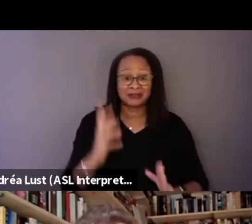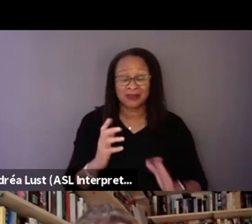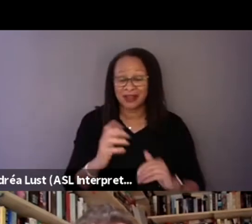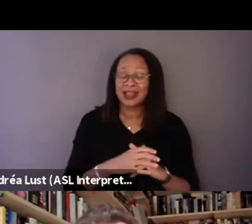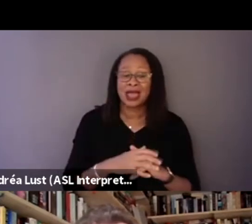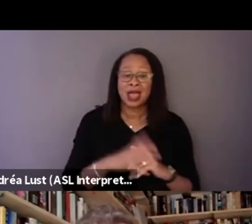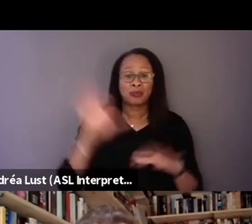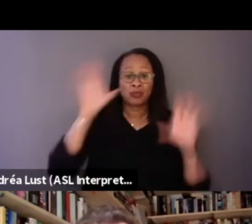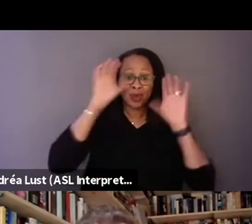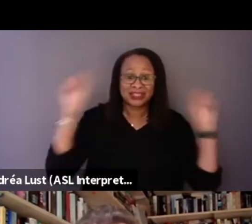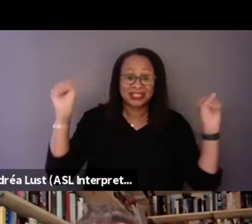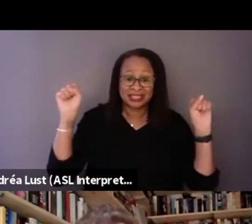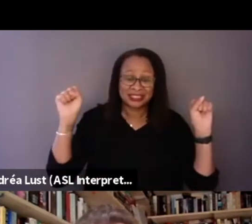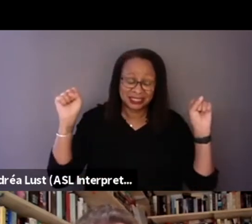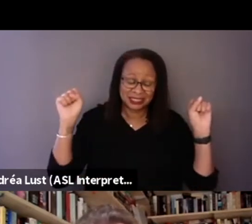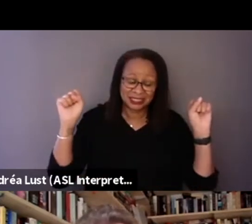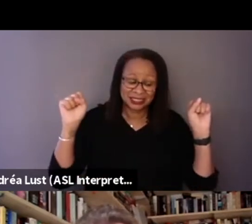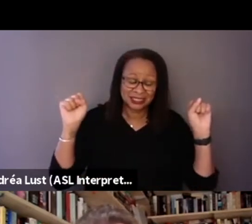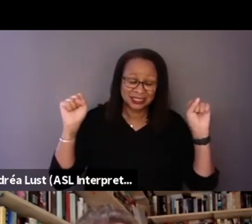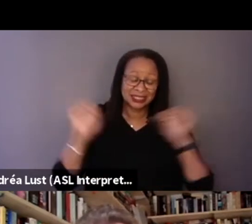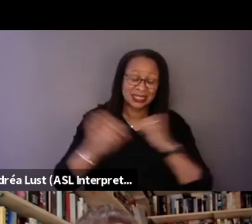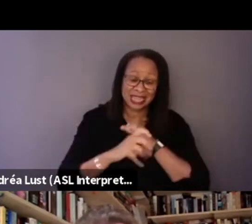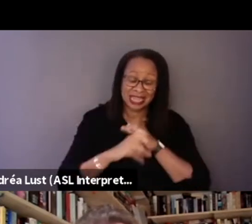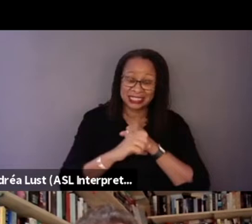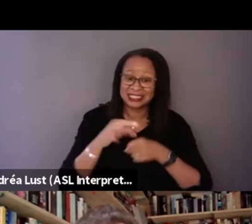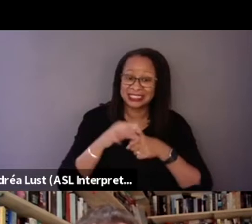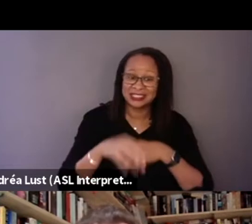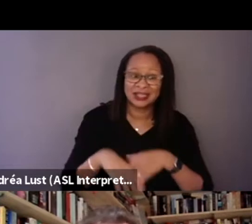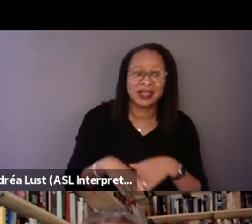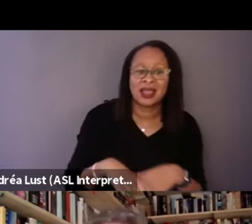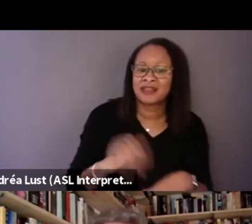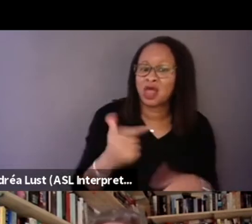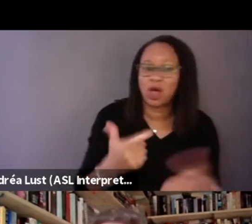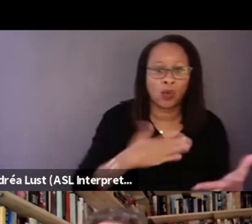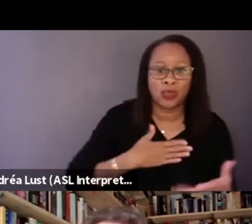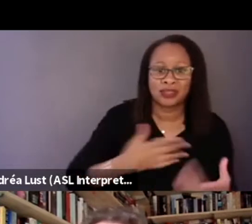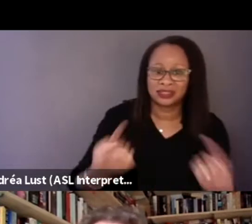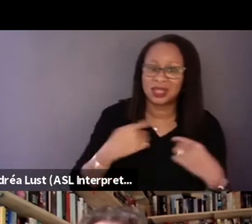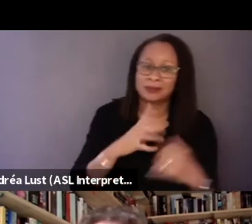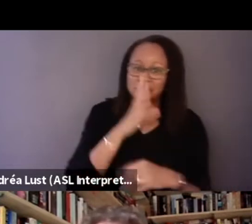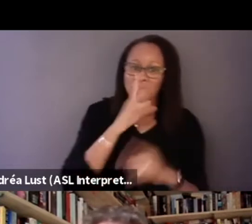You know, they all were willing to come out to his home in Santa Barbara to talk to him right before the election.